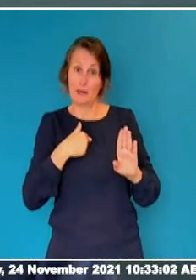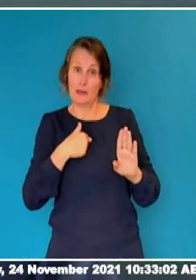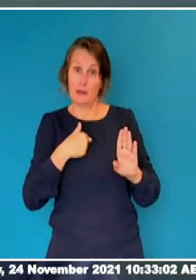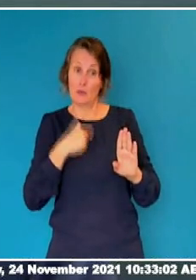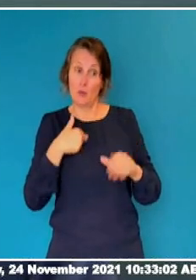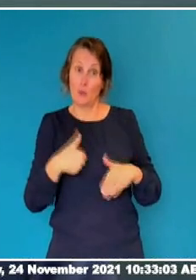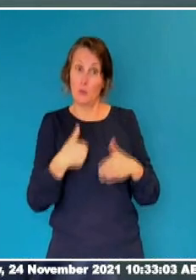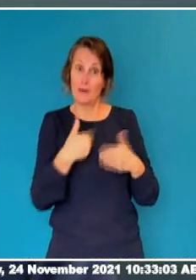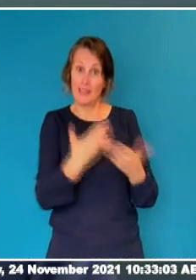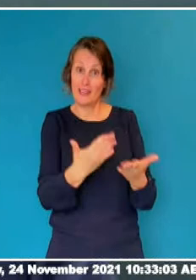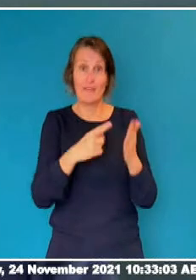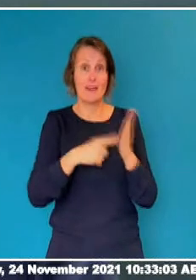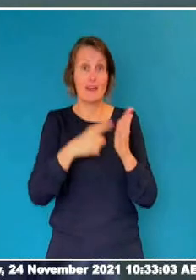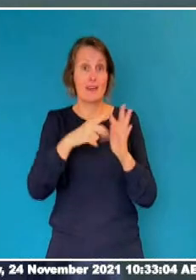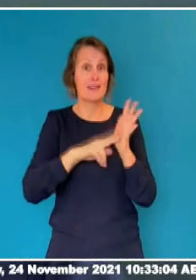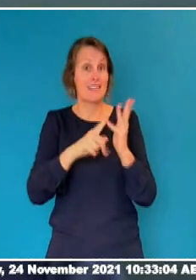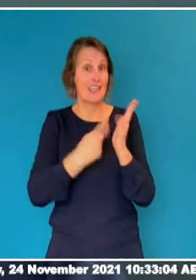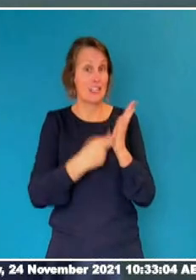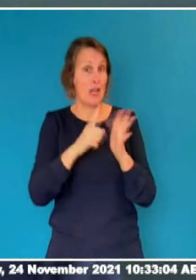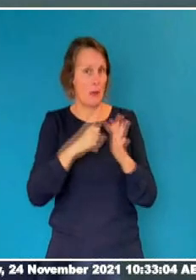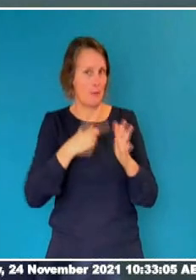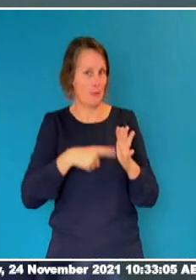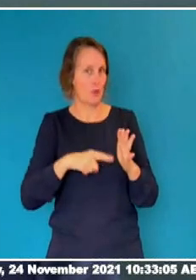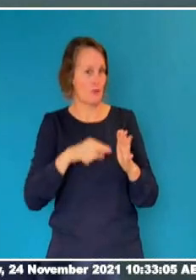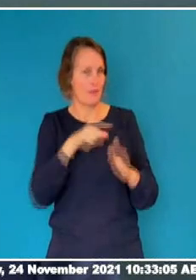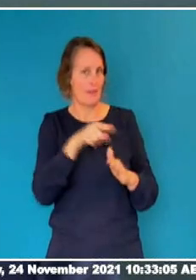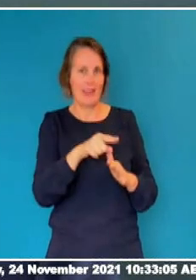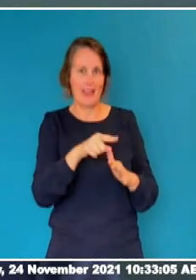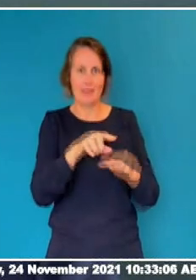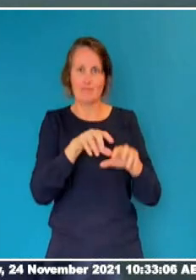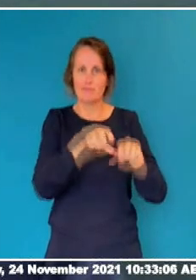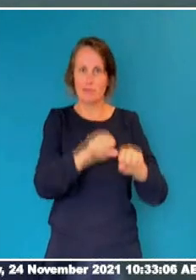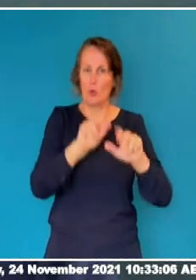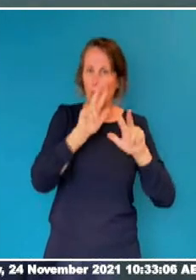franchise agreement --- it lasts for 20 years --- is their support, is their